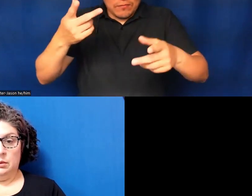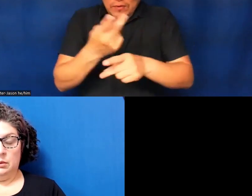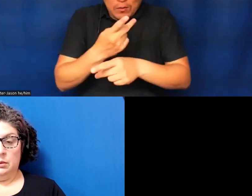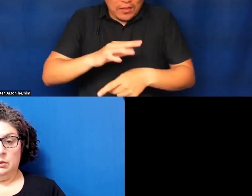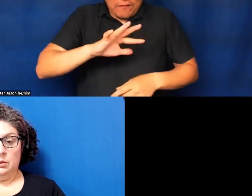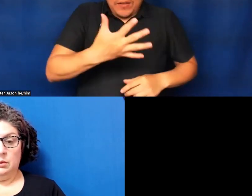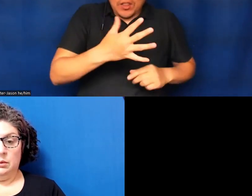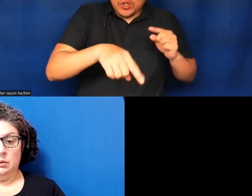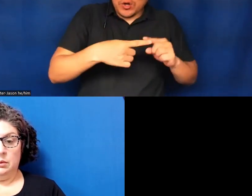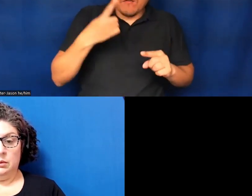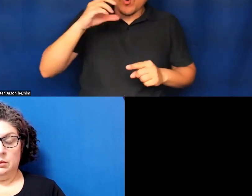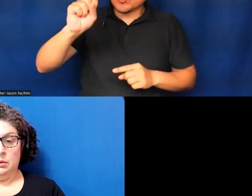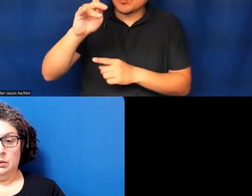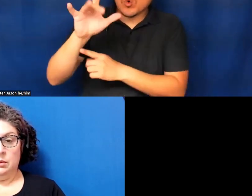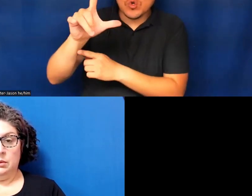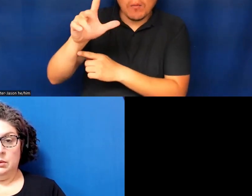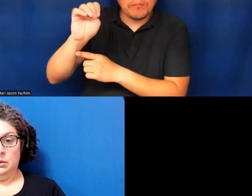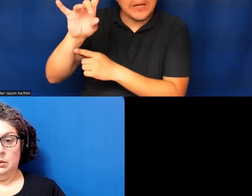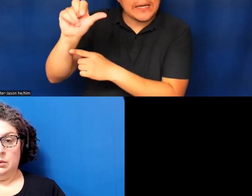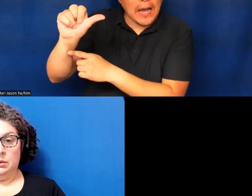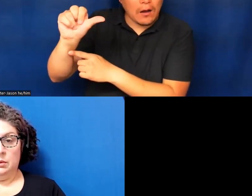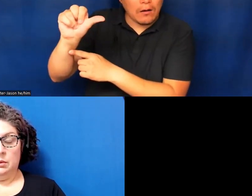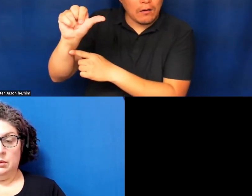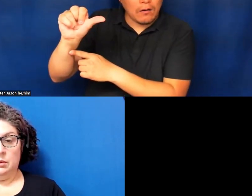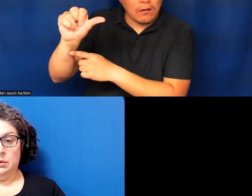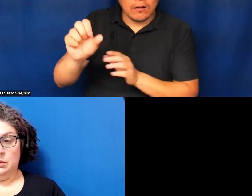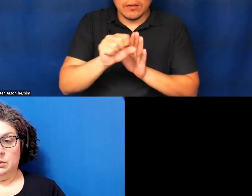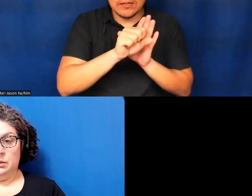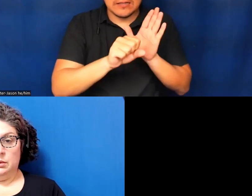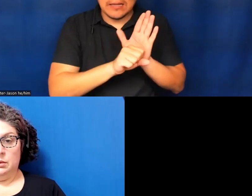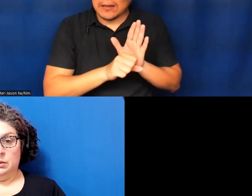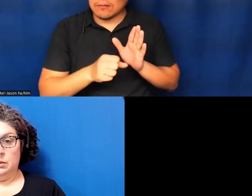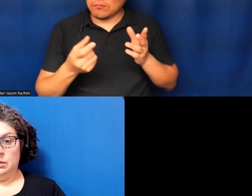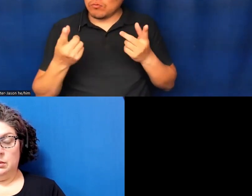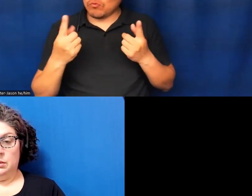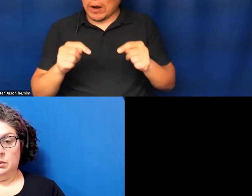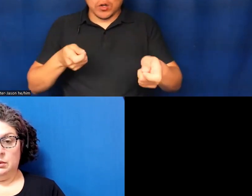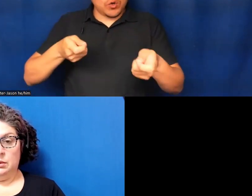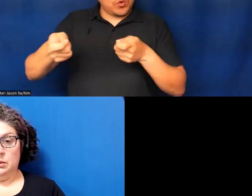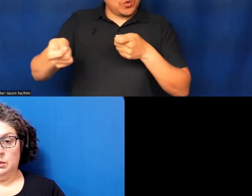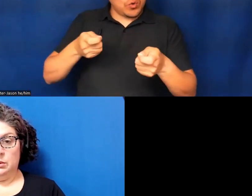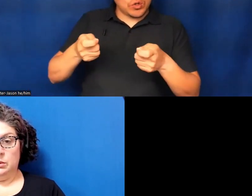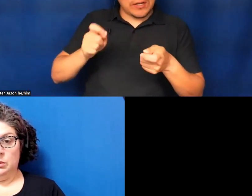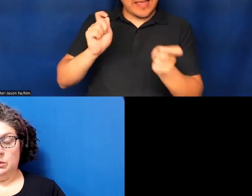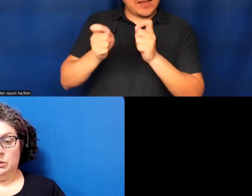the social media case where state is attempting to control the editorial policies of social